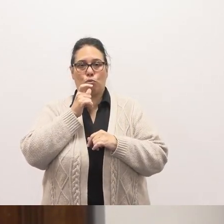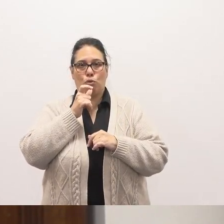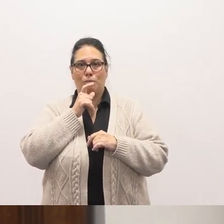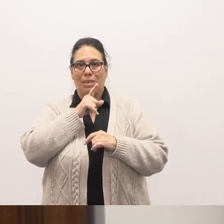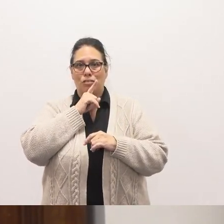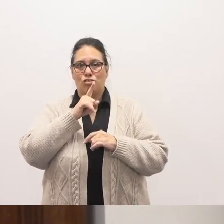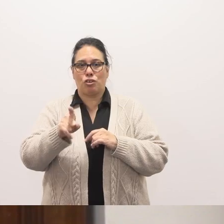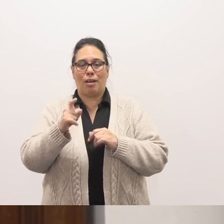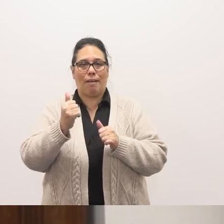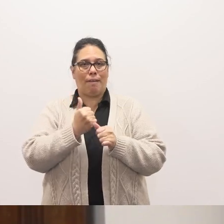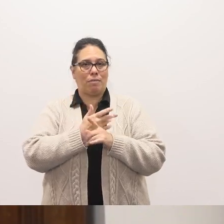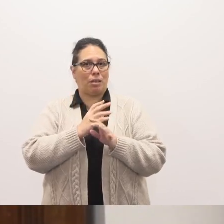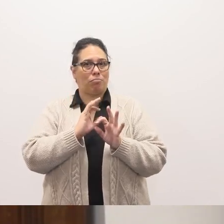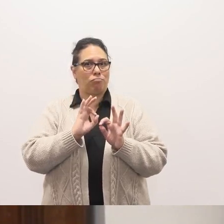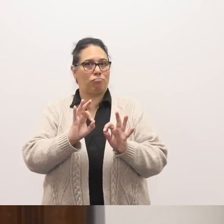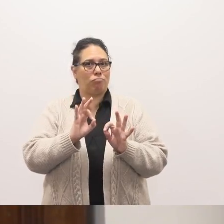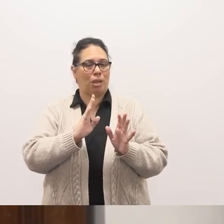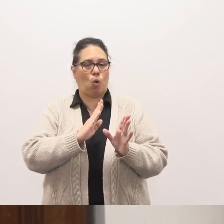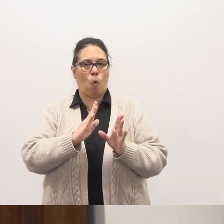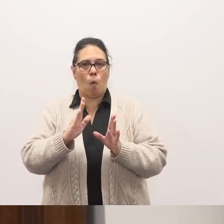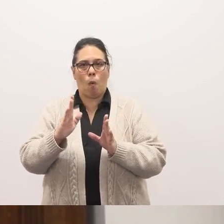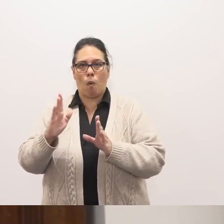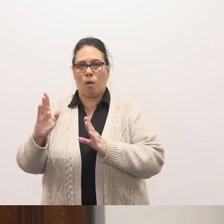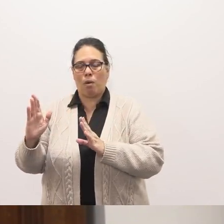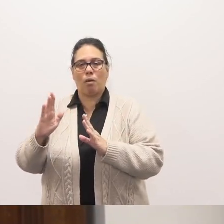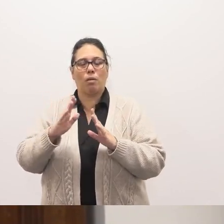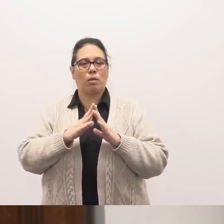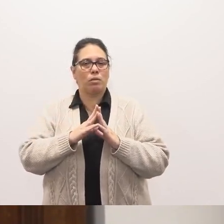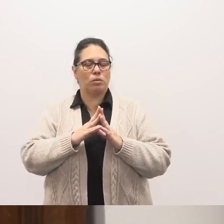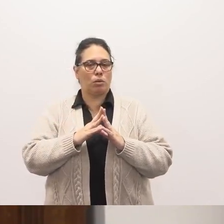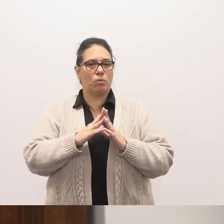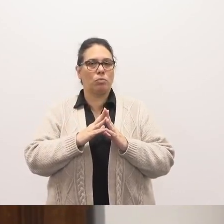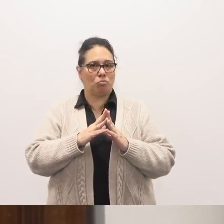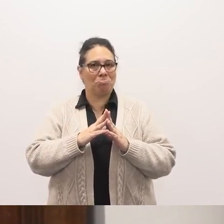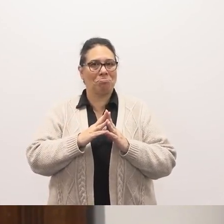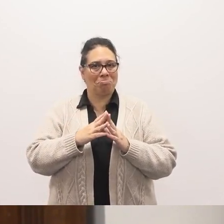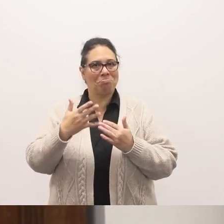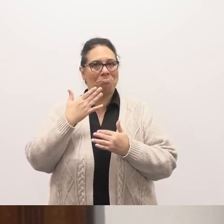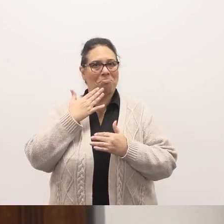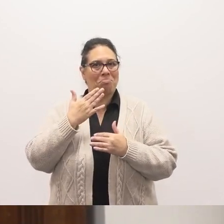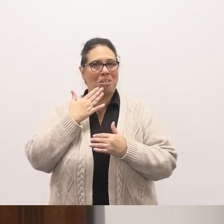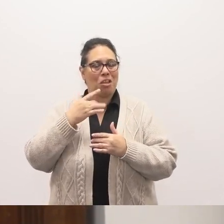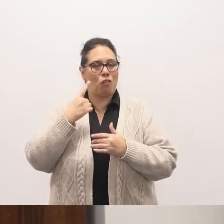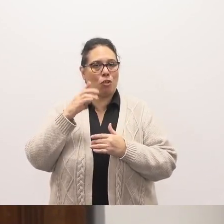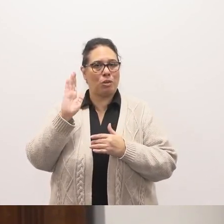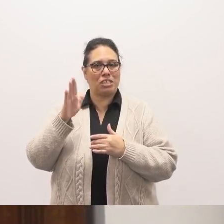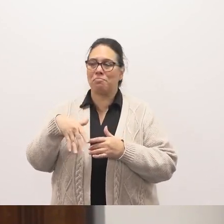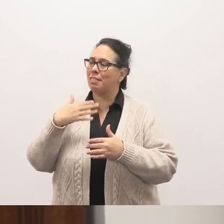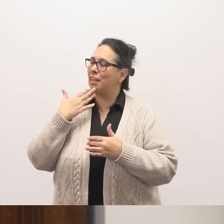that everything is in order, so, thank you for the presentation. - Thank you very much.